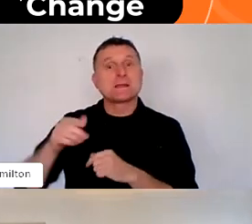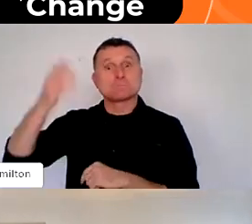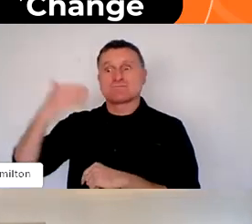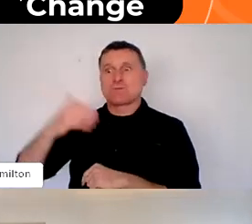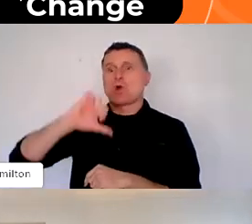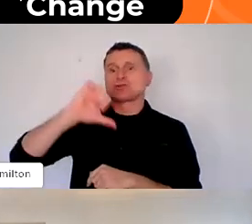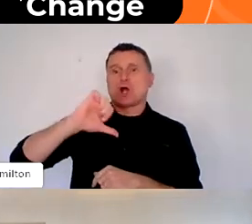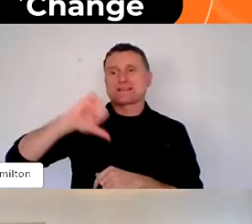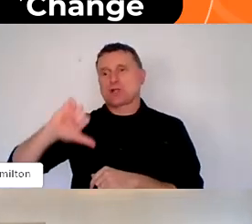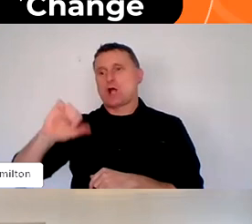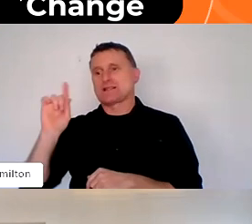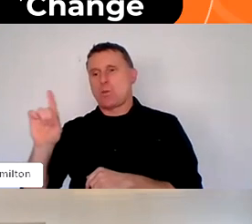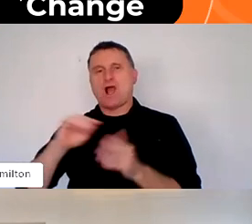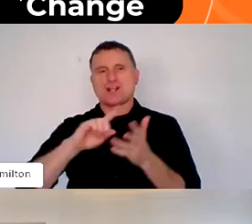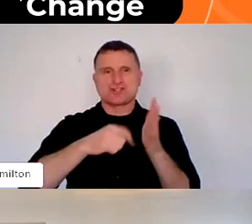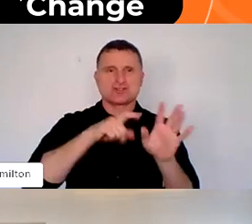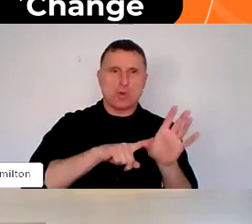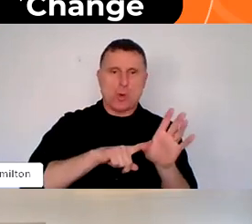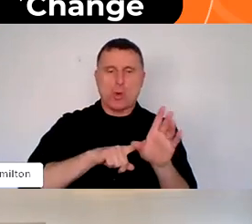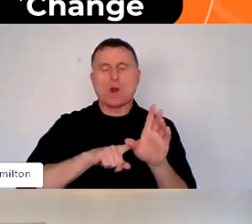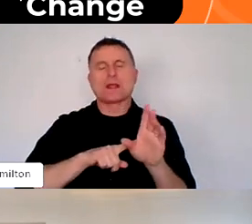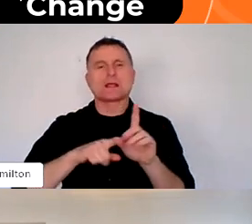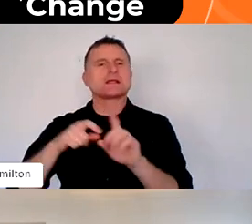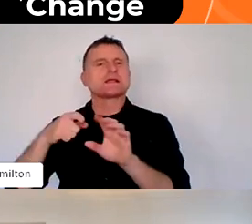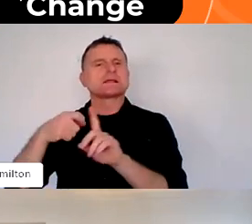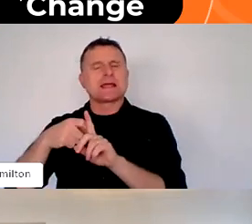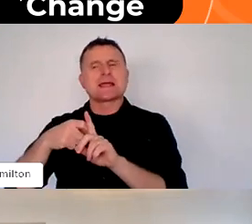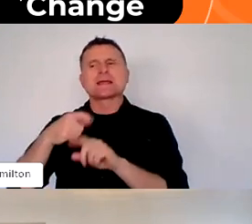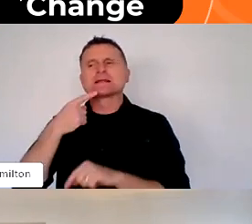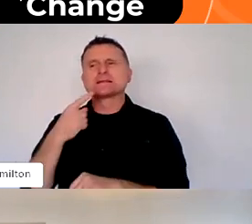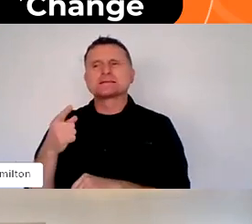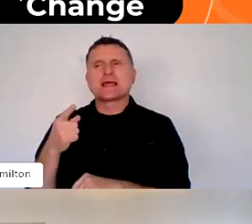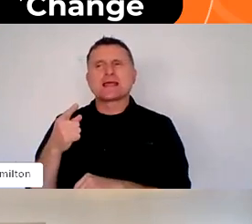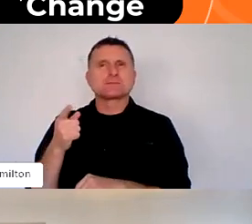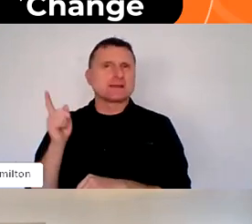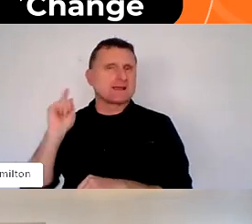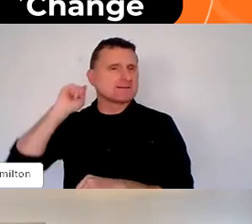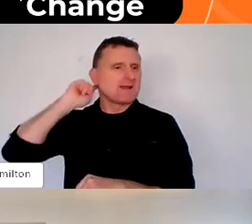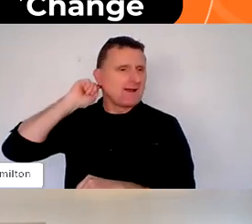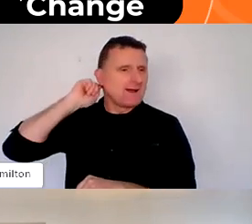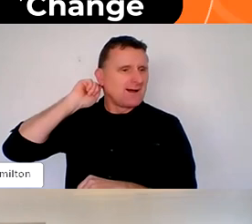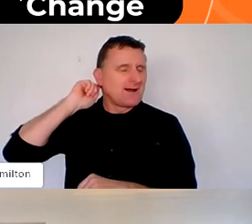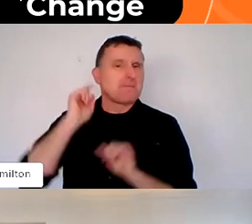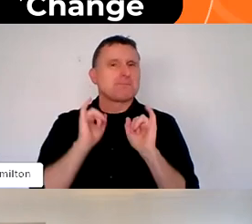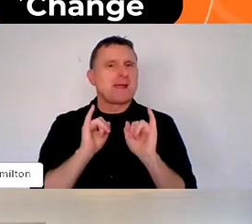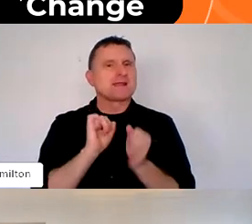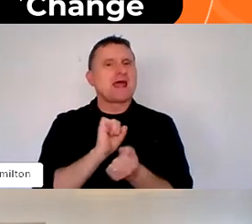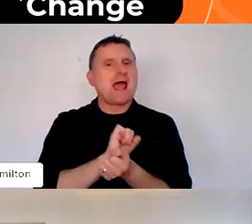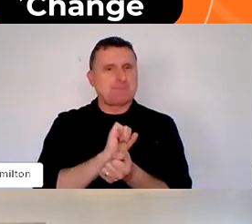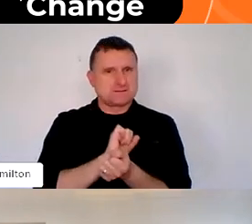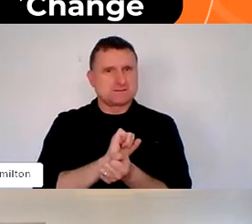and she describes it as an uncritical habit of mind that accepts the